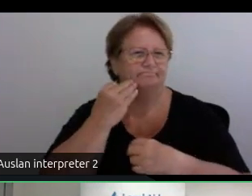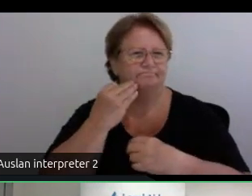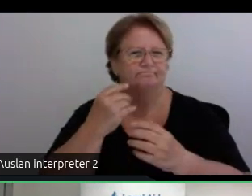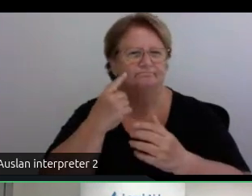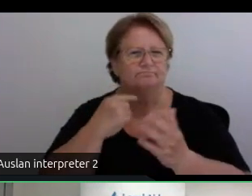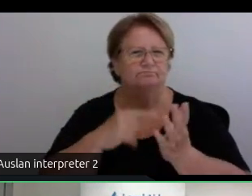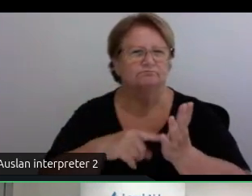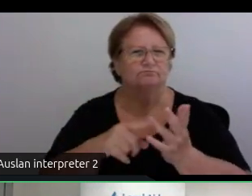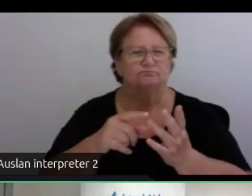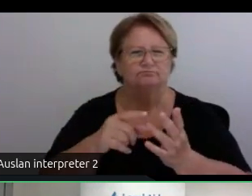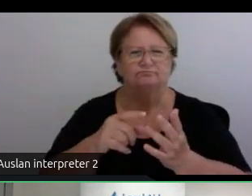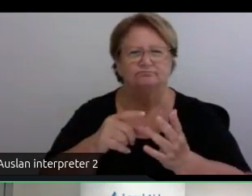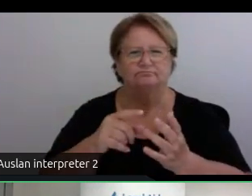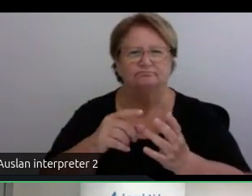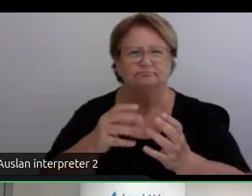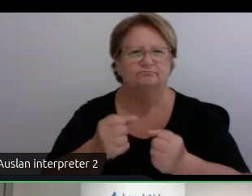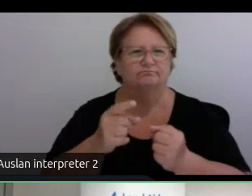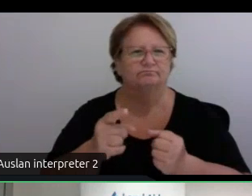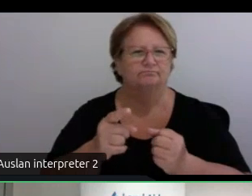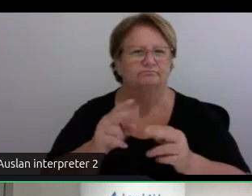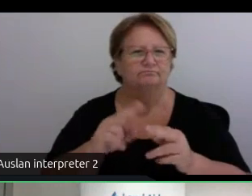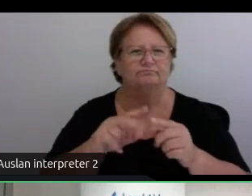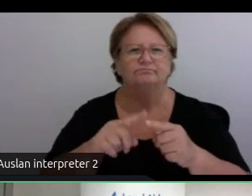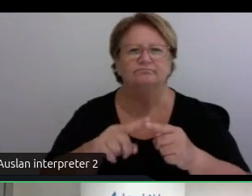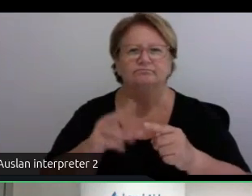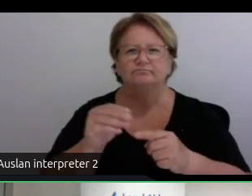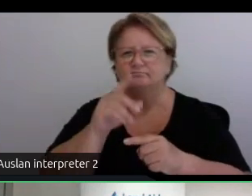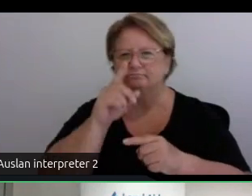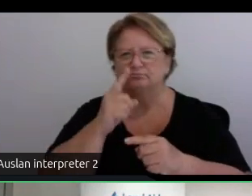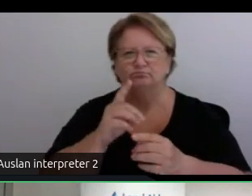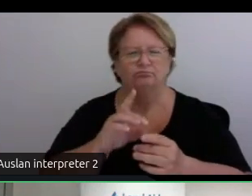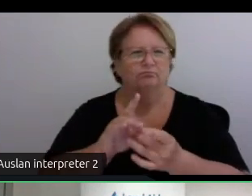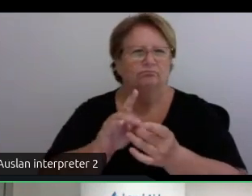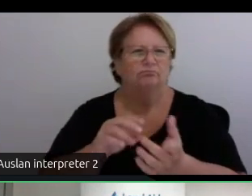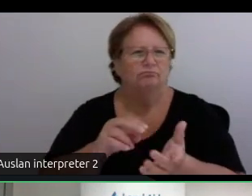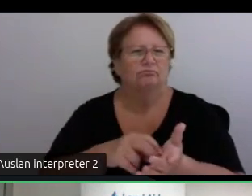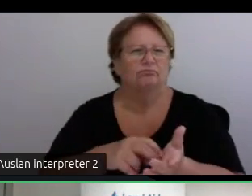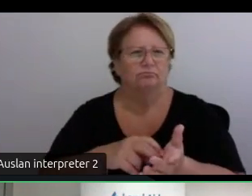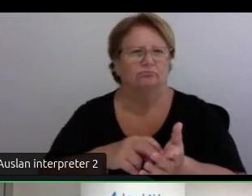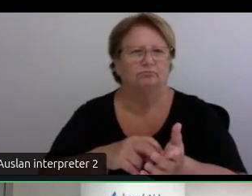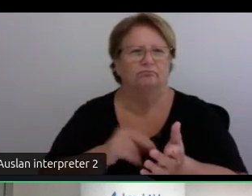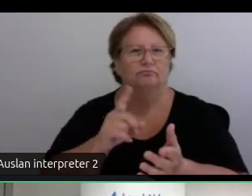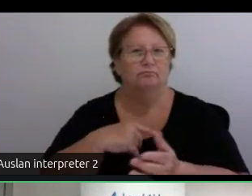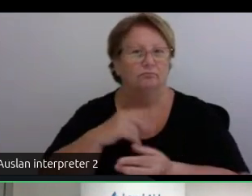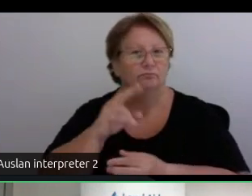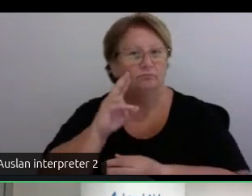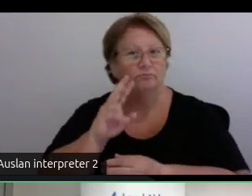to extract these termination or service fees from the people who signed up who what we've